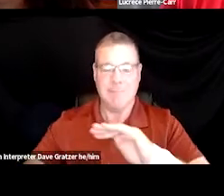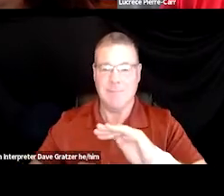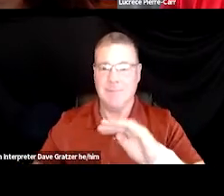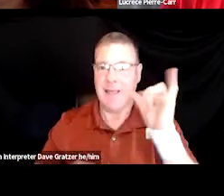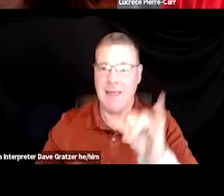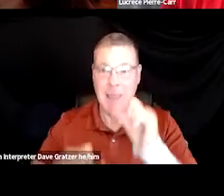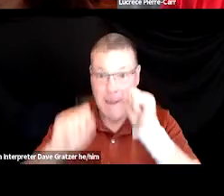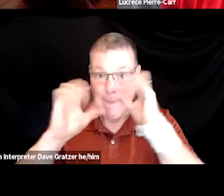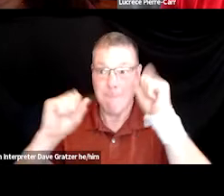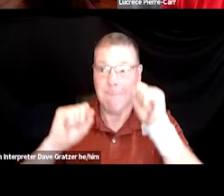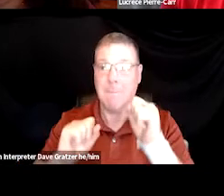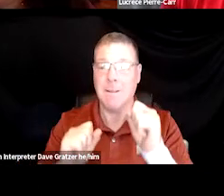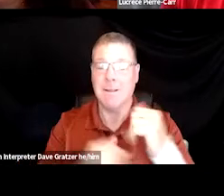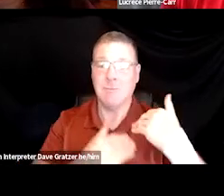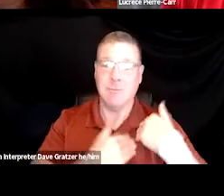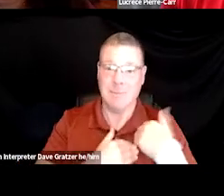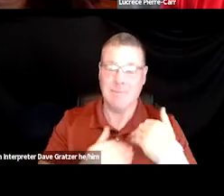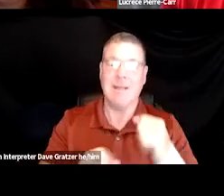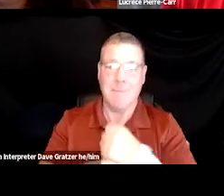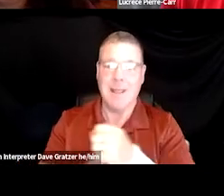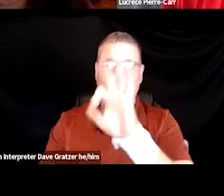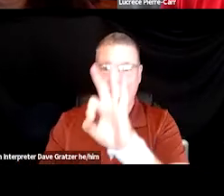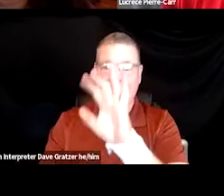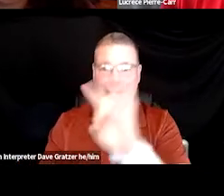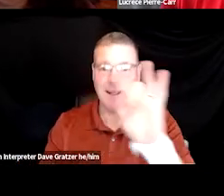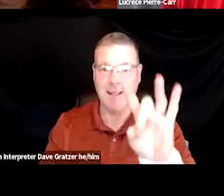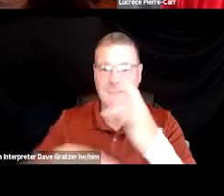and exciting charge of making 988 available